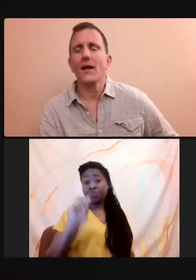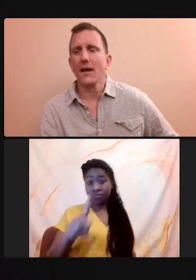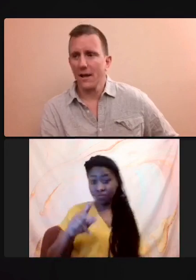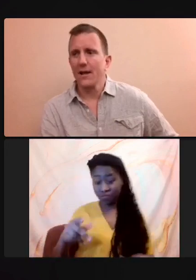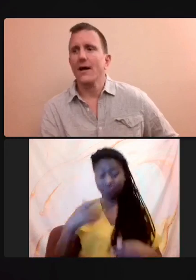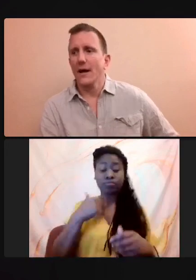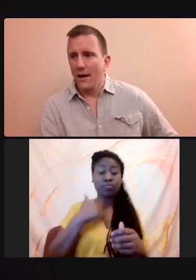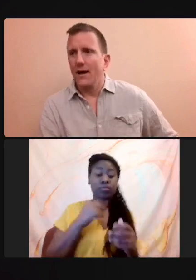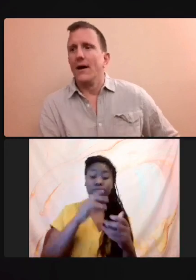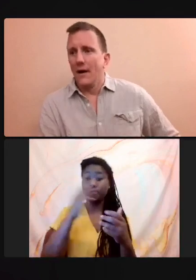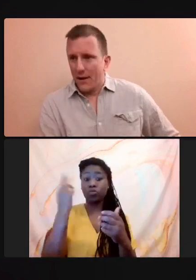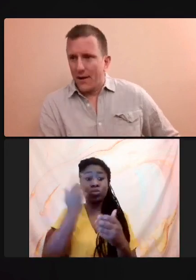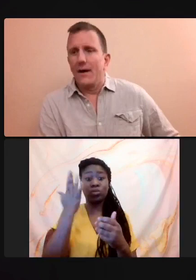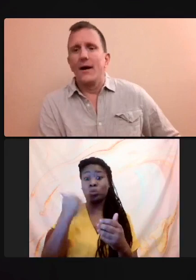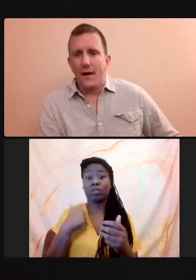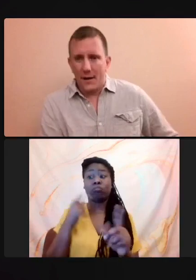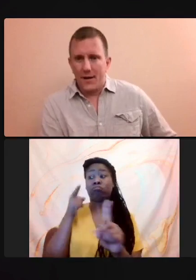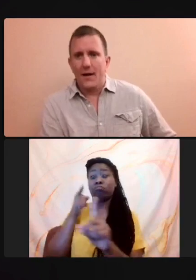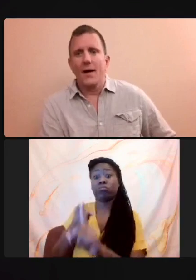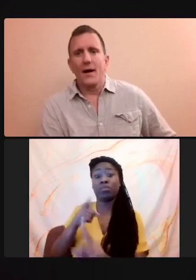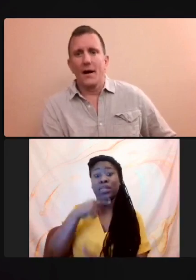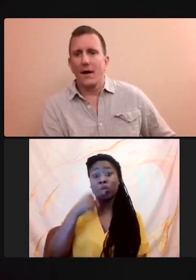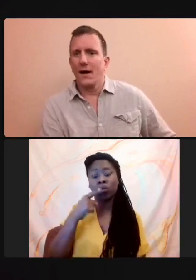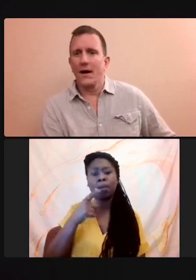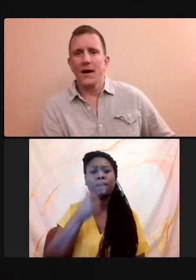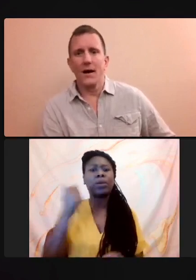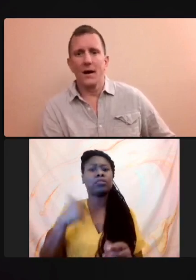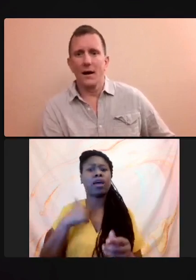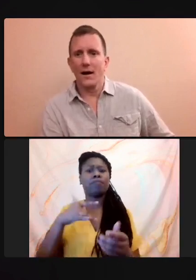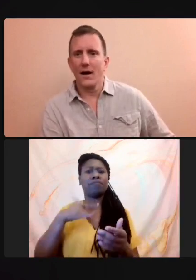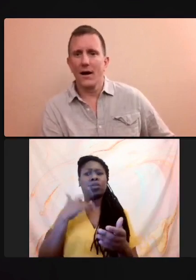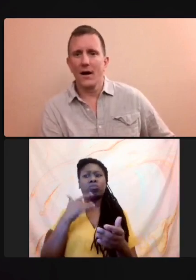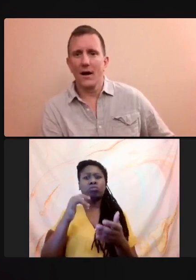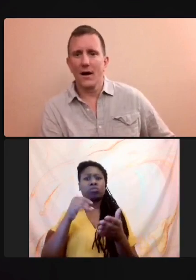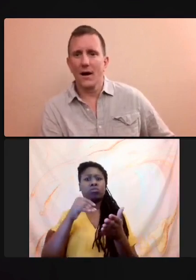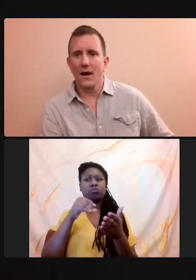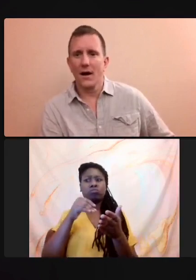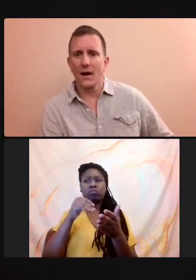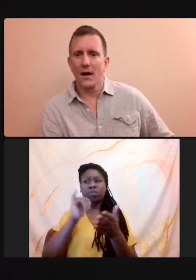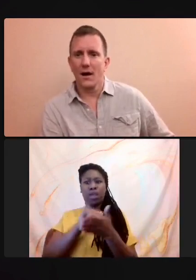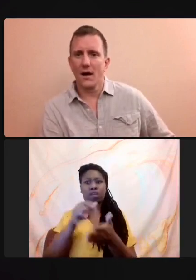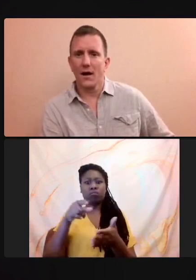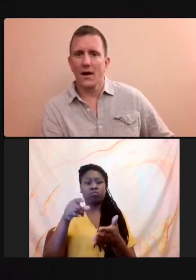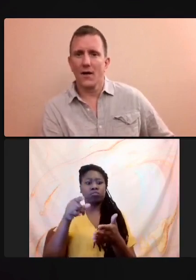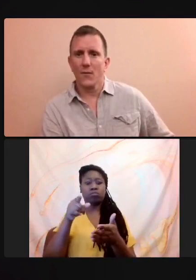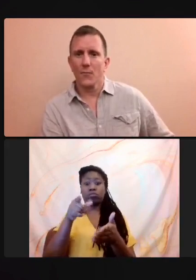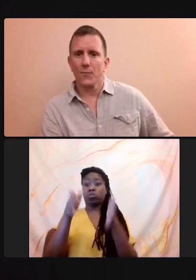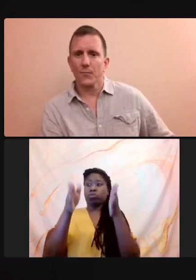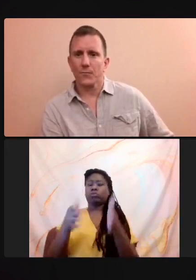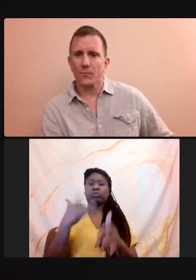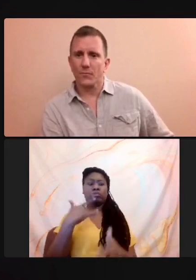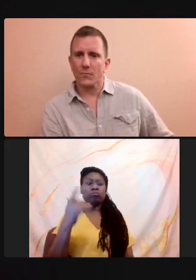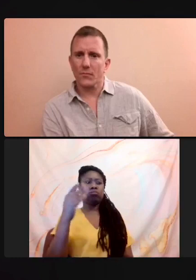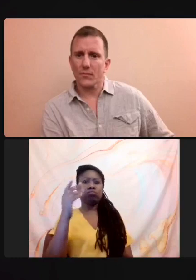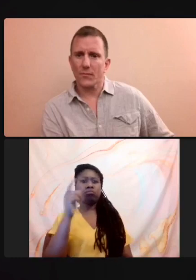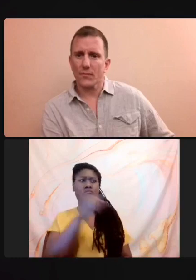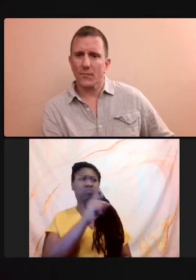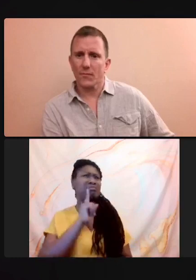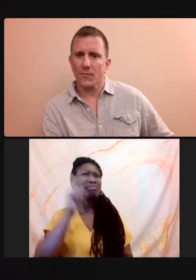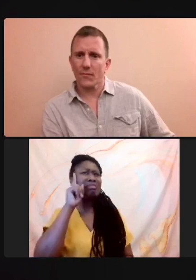Can you see Dianna? Can you see them? I really do need my glasses. It's maybe it's better for you to just read them.